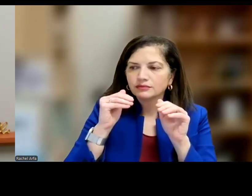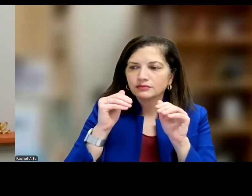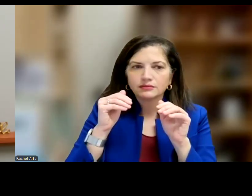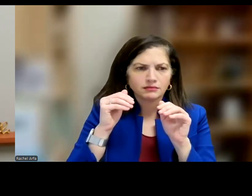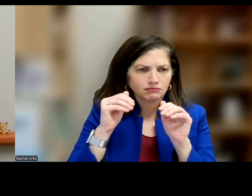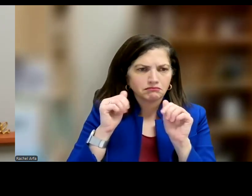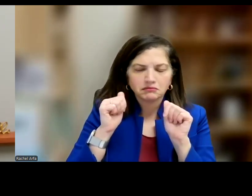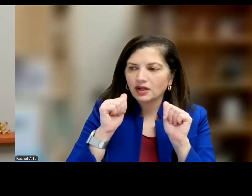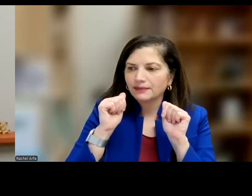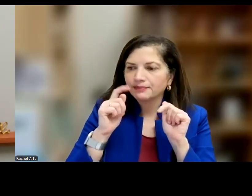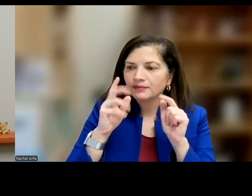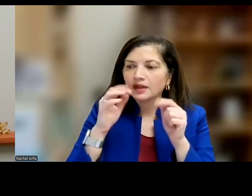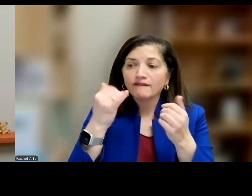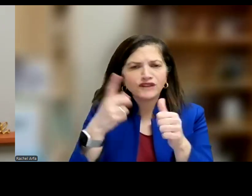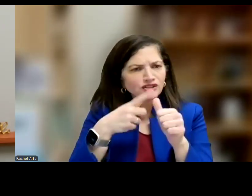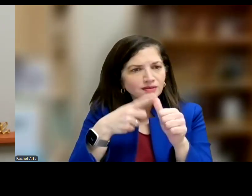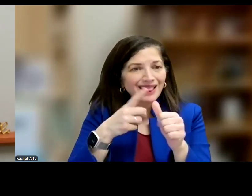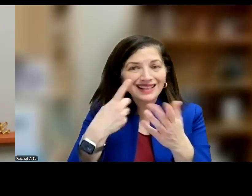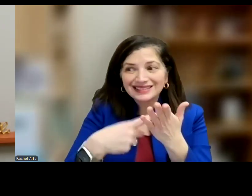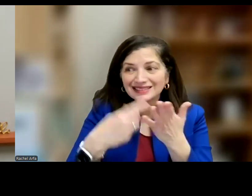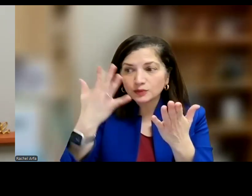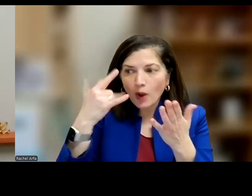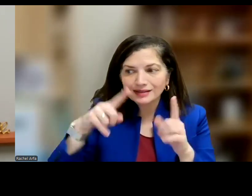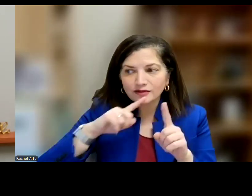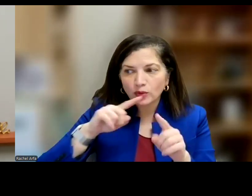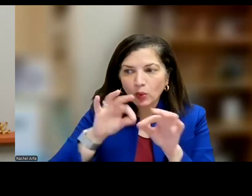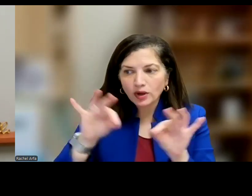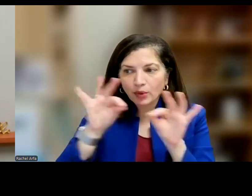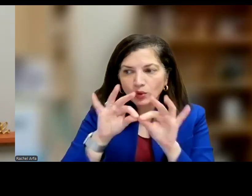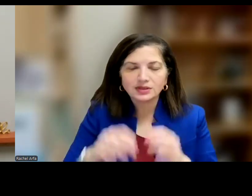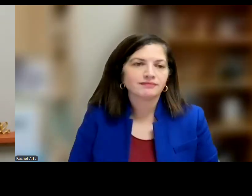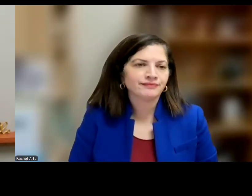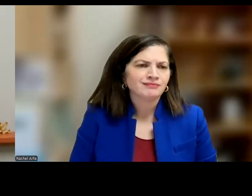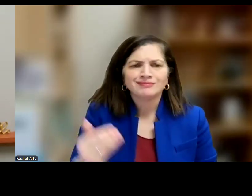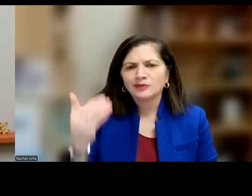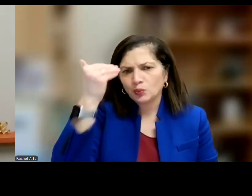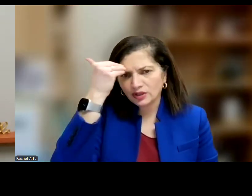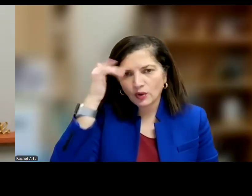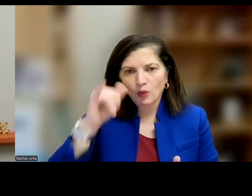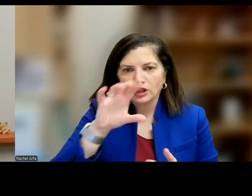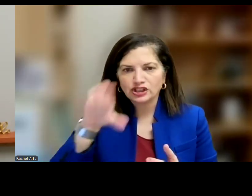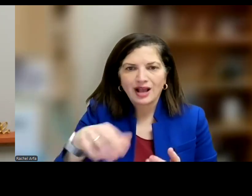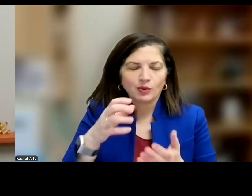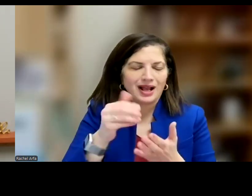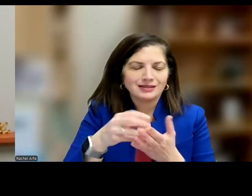13:03:44 Perfect. First, let's discuss 13:03:47 why this report is important.